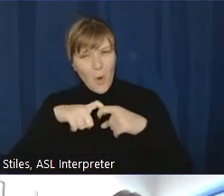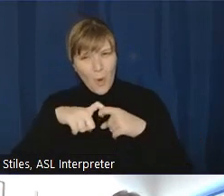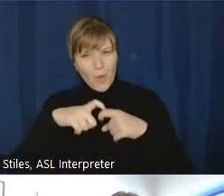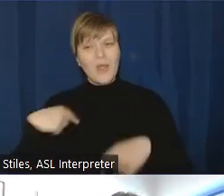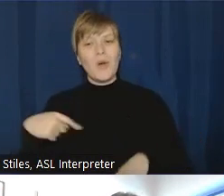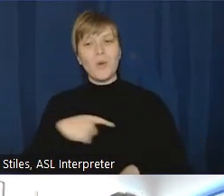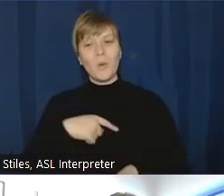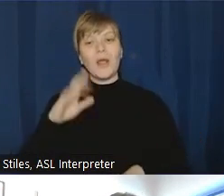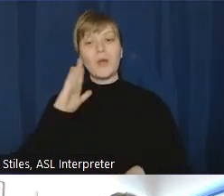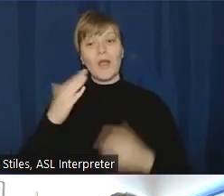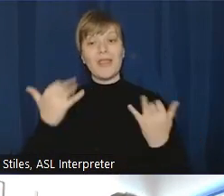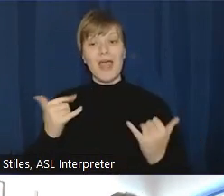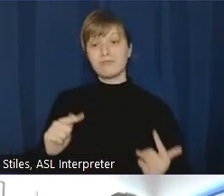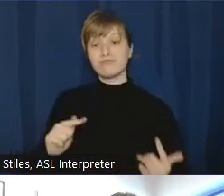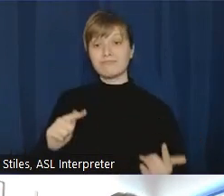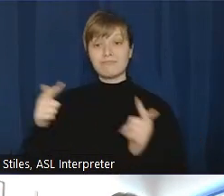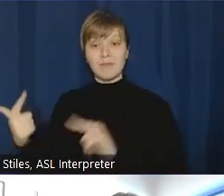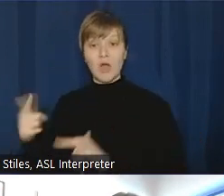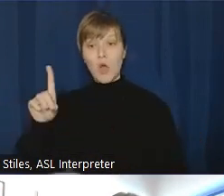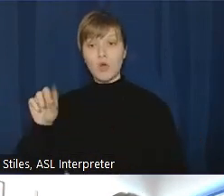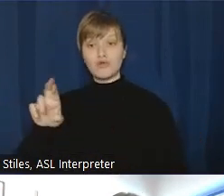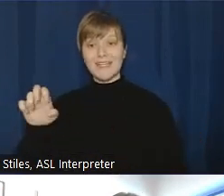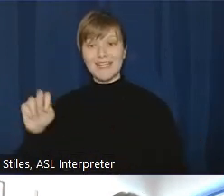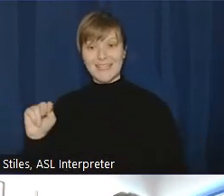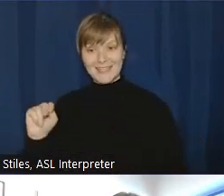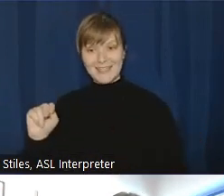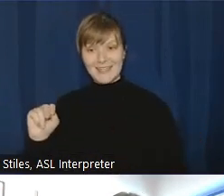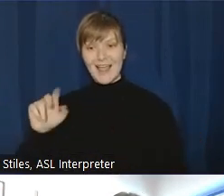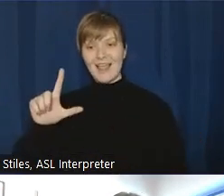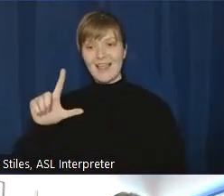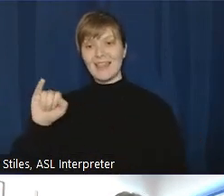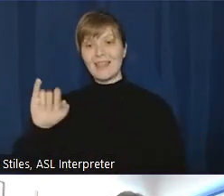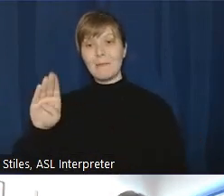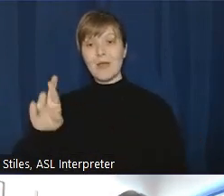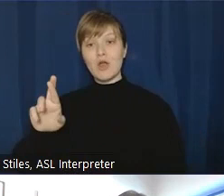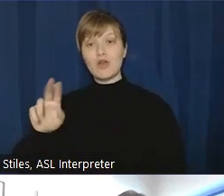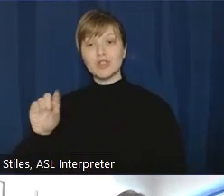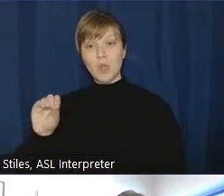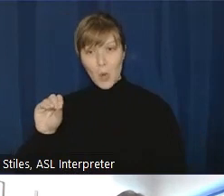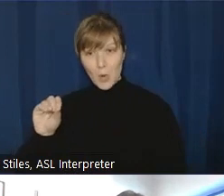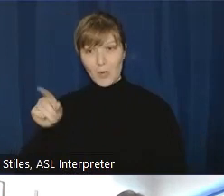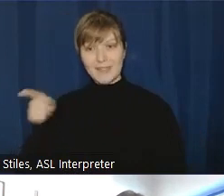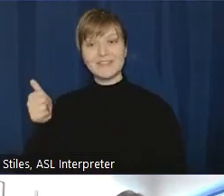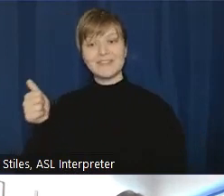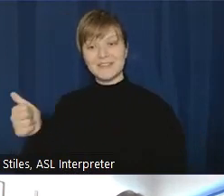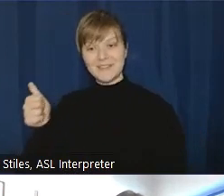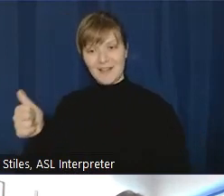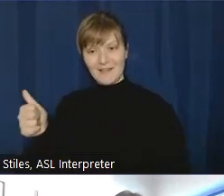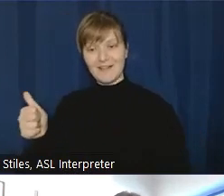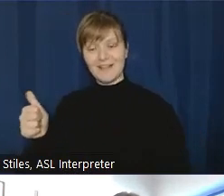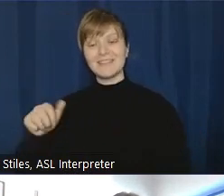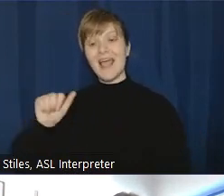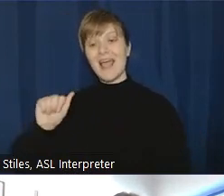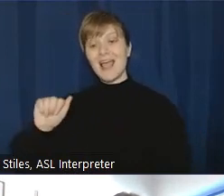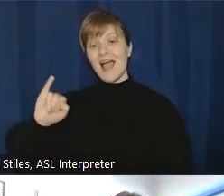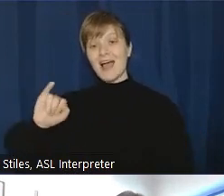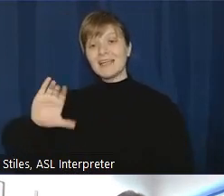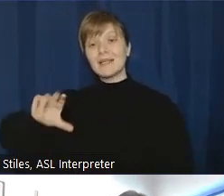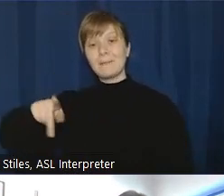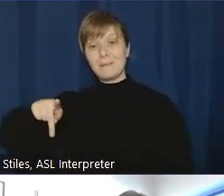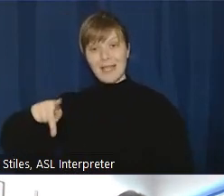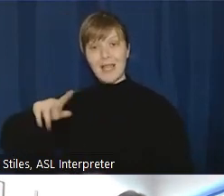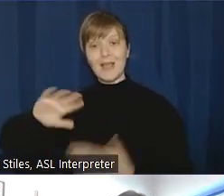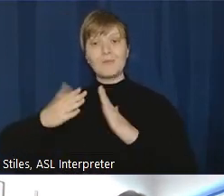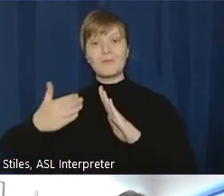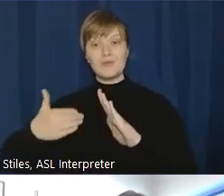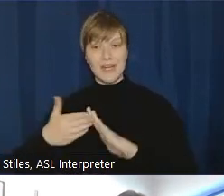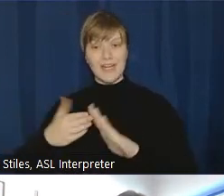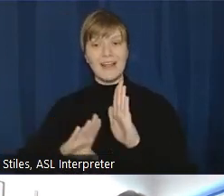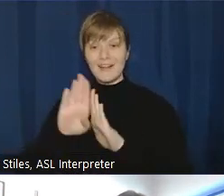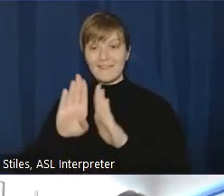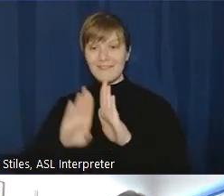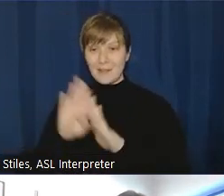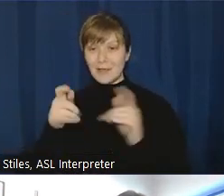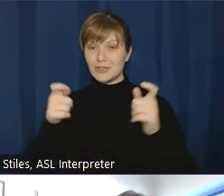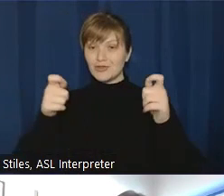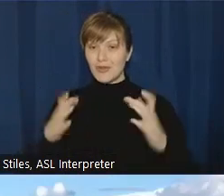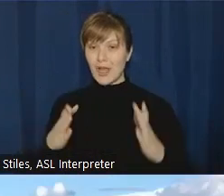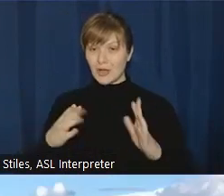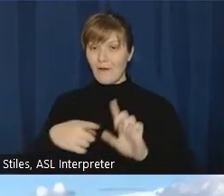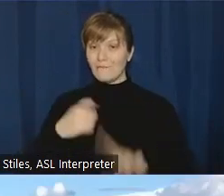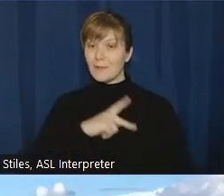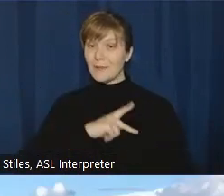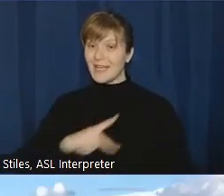now to Doreen Liberto, who is the AICP Community Development Director at King City, California.